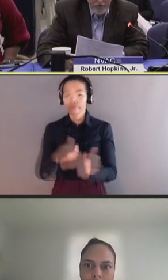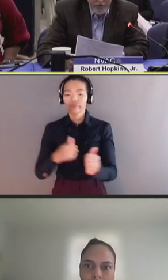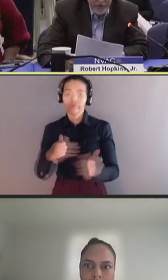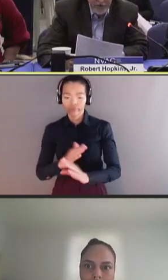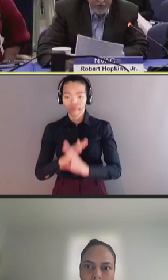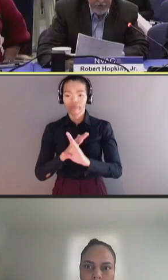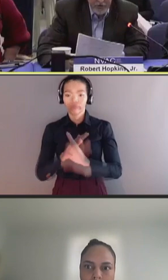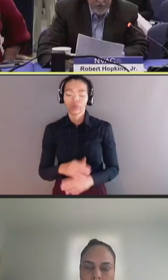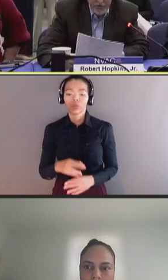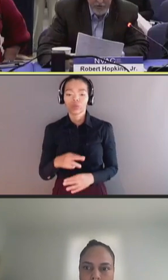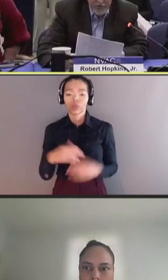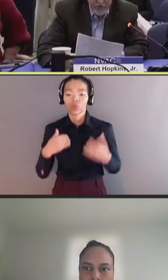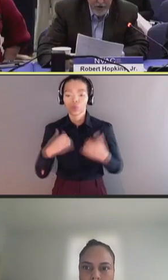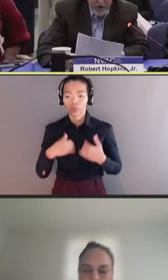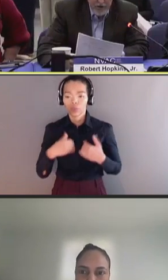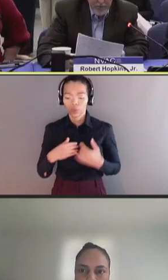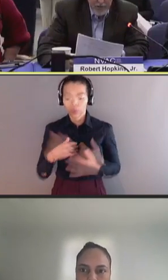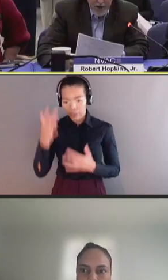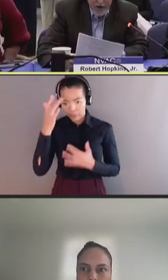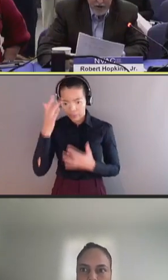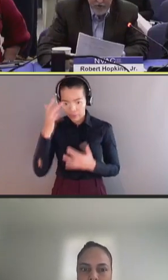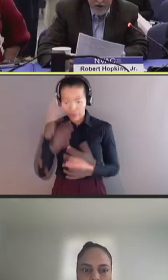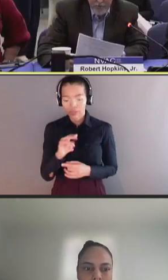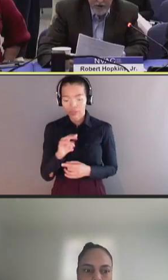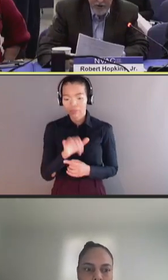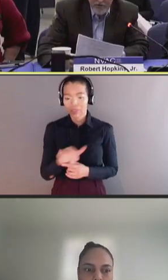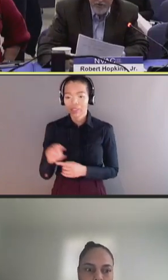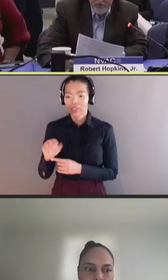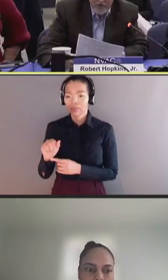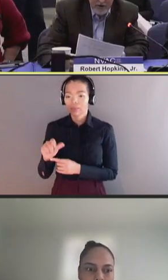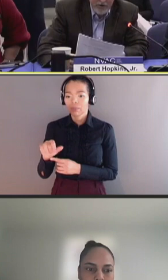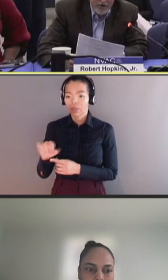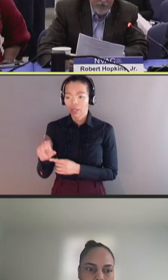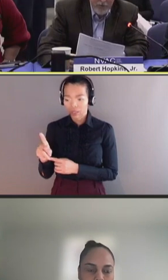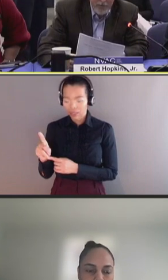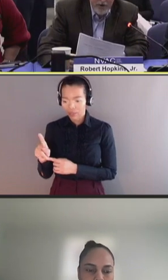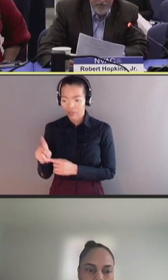Health and Human Services. May Malick is the deputy assistant secretary for Public Affairs